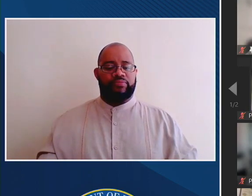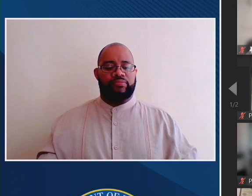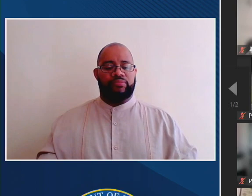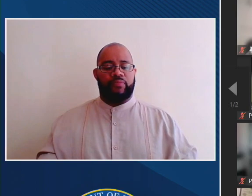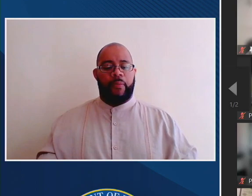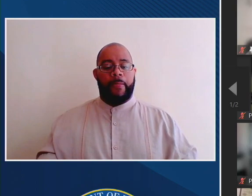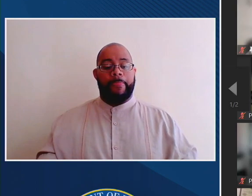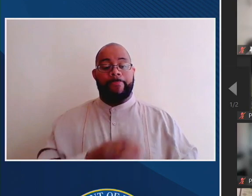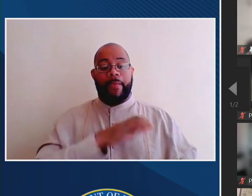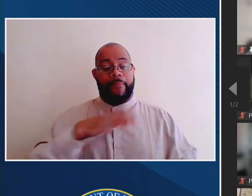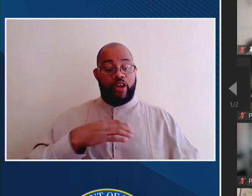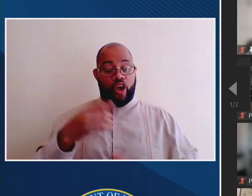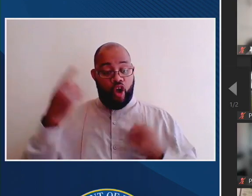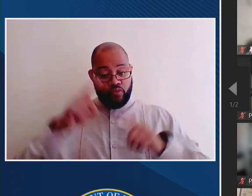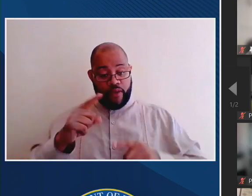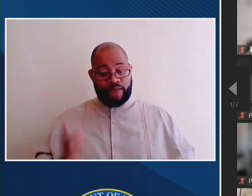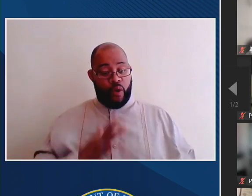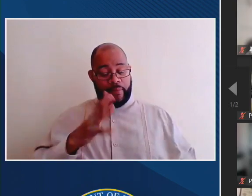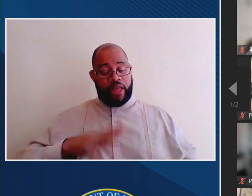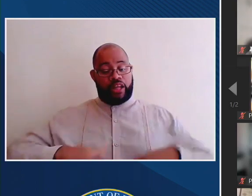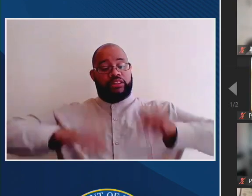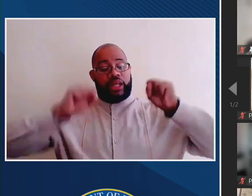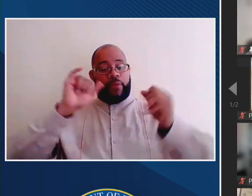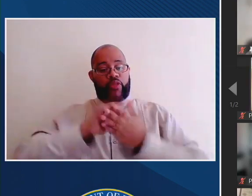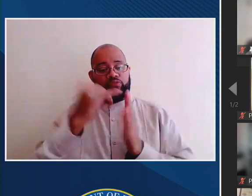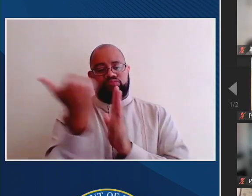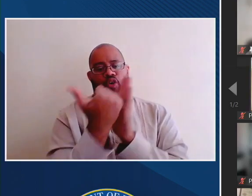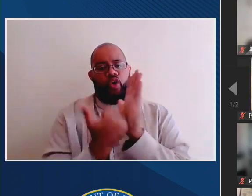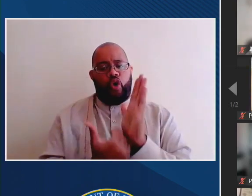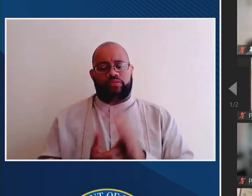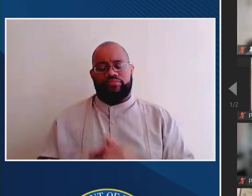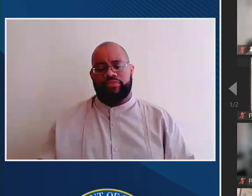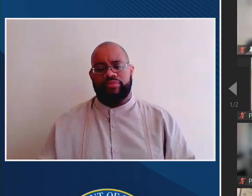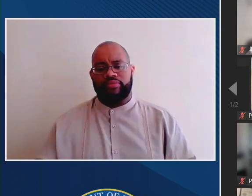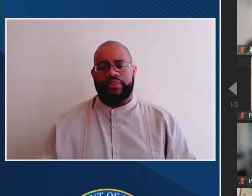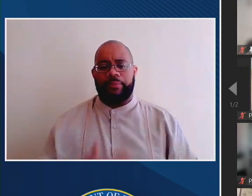formally adopting the protocols? May I please see a show of thumbs